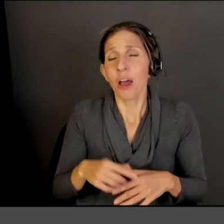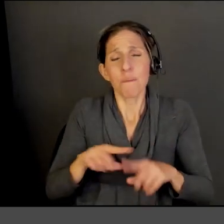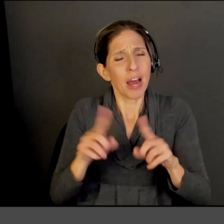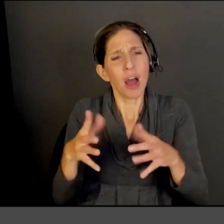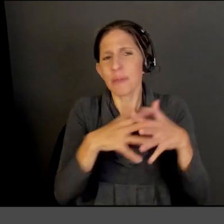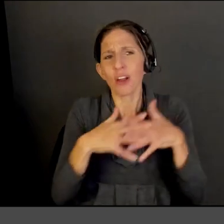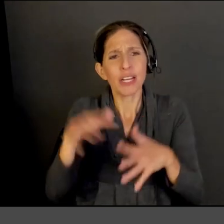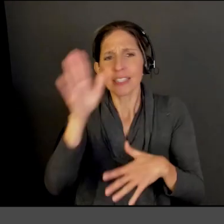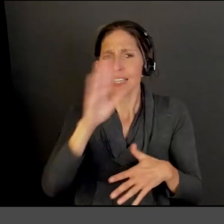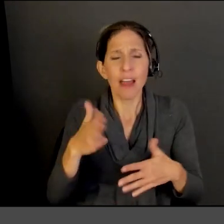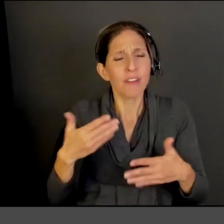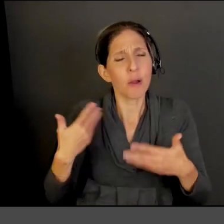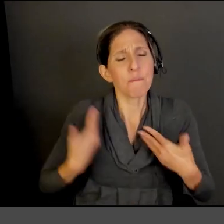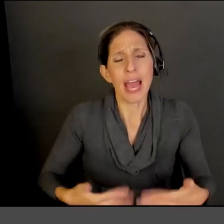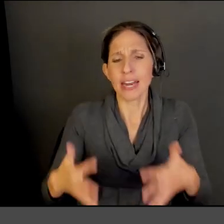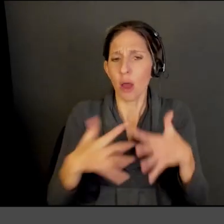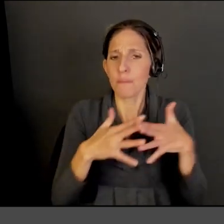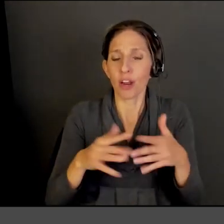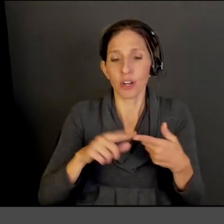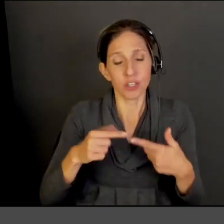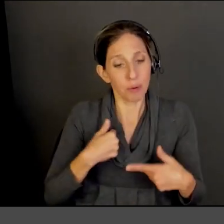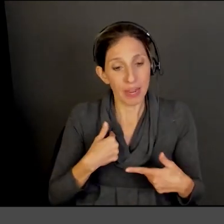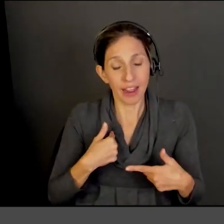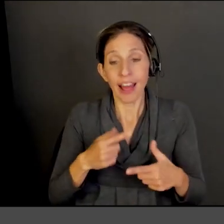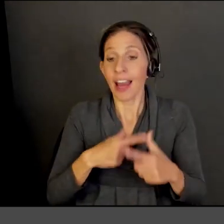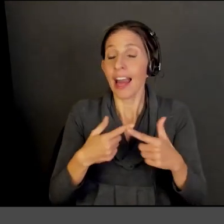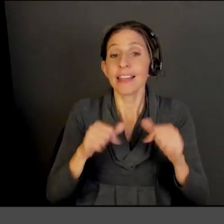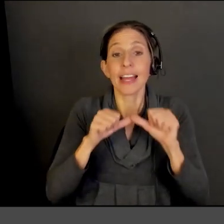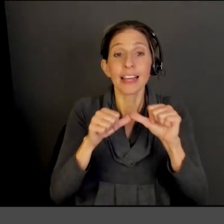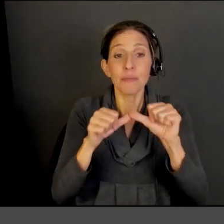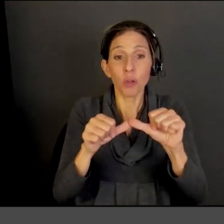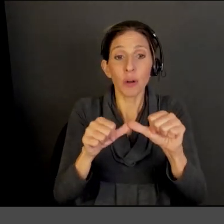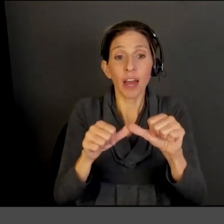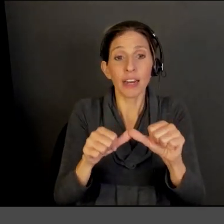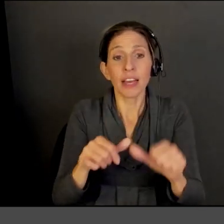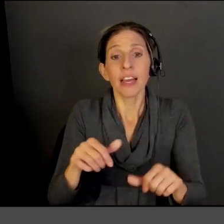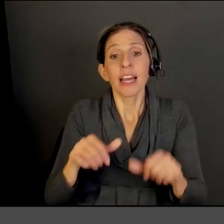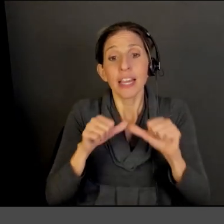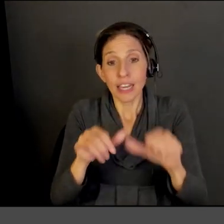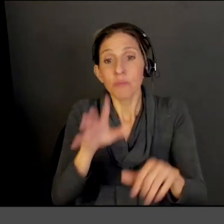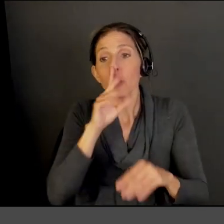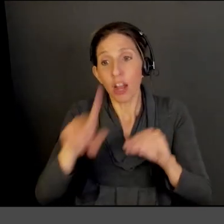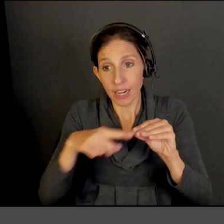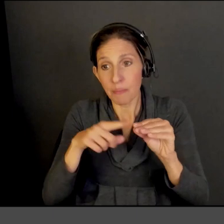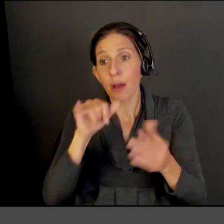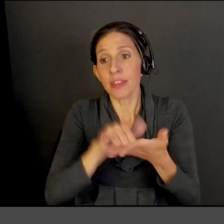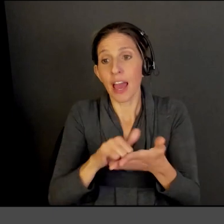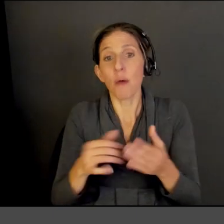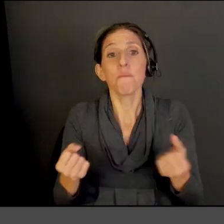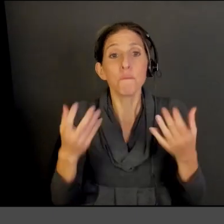AND IT KEEPS TALKING ABOUT THAT, THAT KIND OF MULTI-RACIAL, YOU KNOW, EVERYBODY'S FEELING THE BRUNT OF THIS THING.